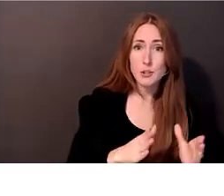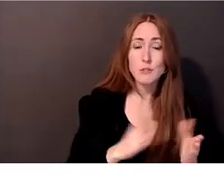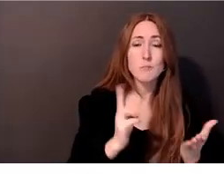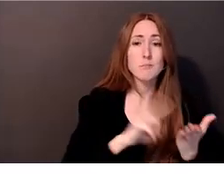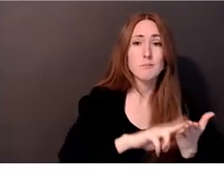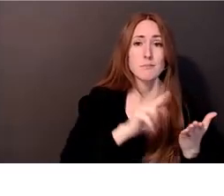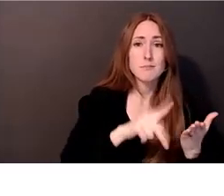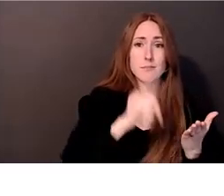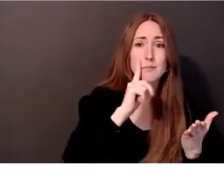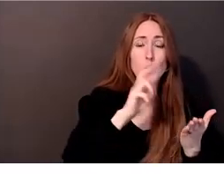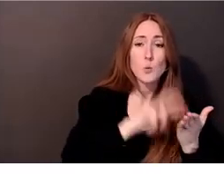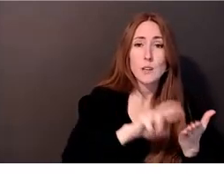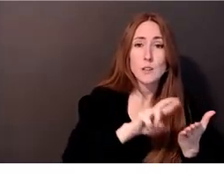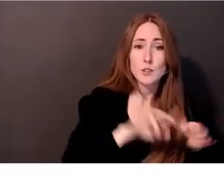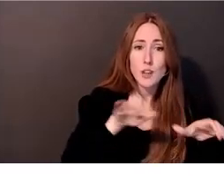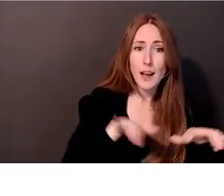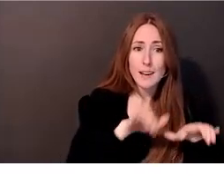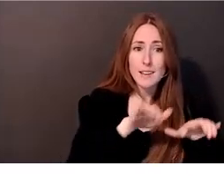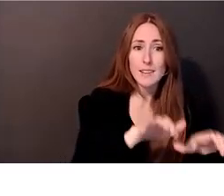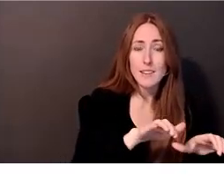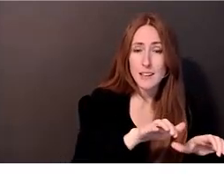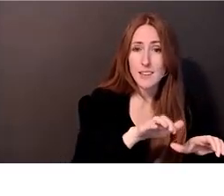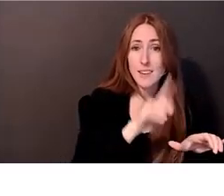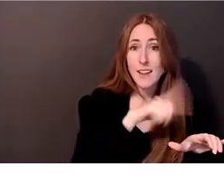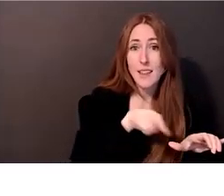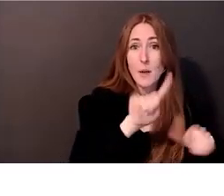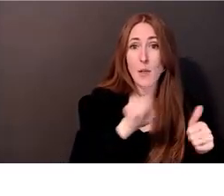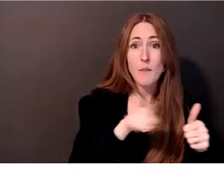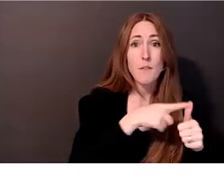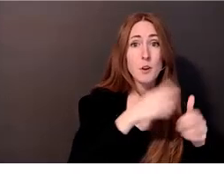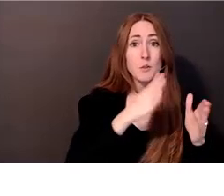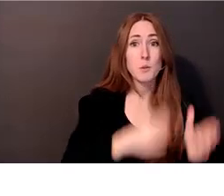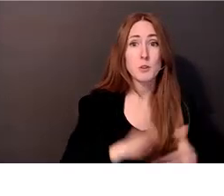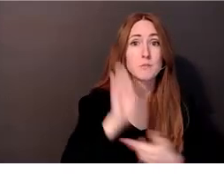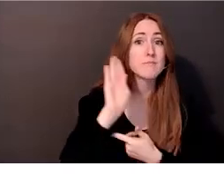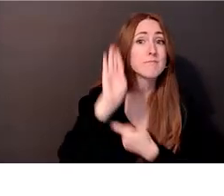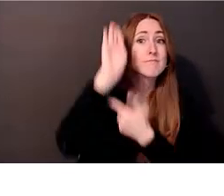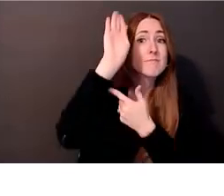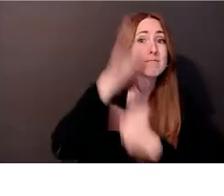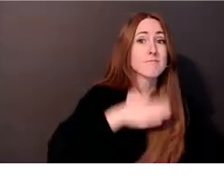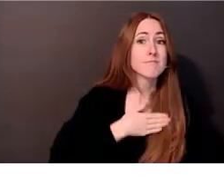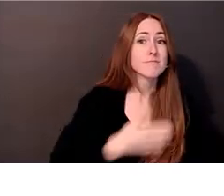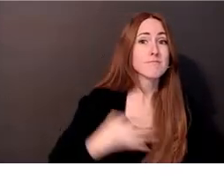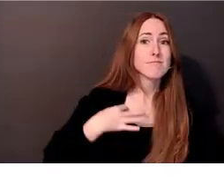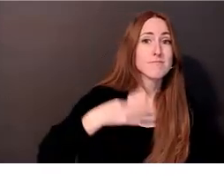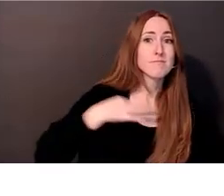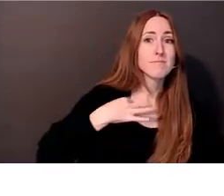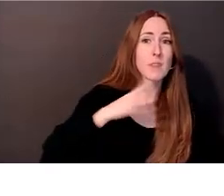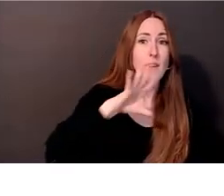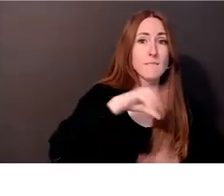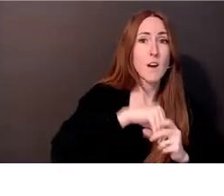And they were the first one who raised their hands to be involved in any type of brokering activities,